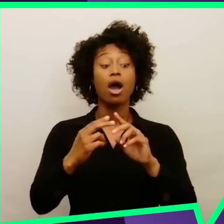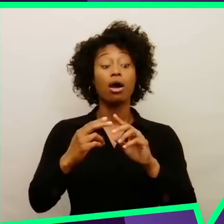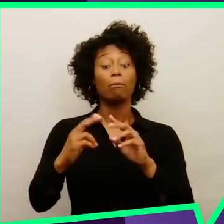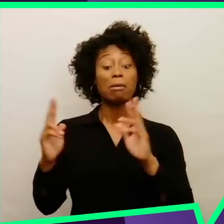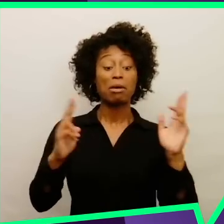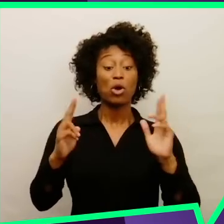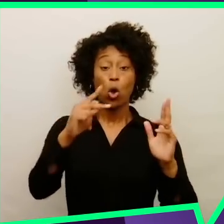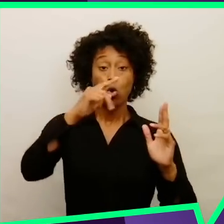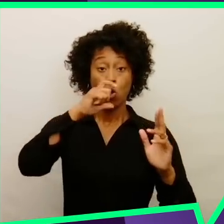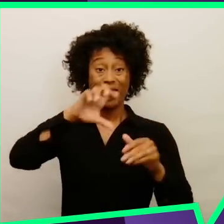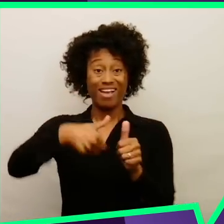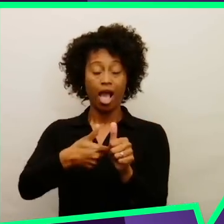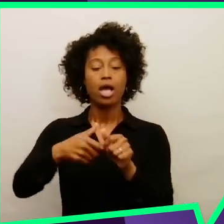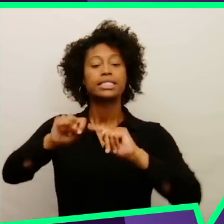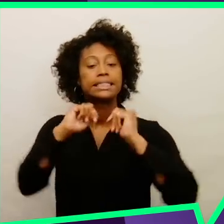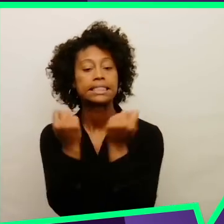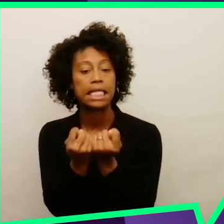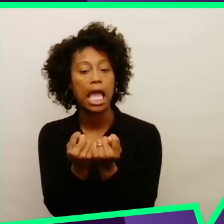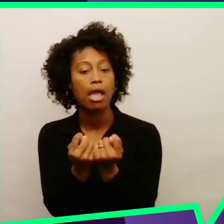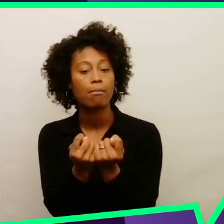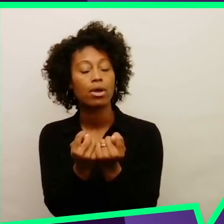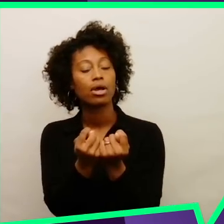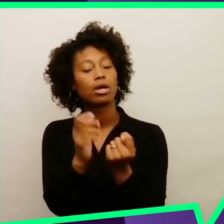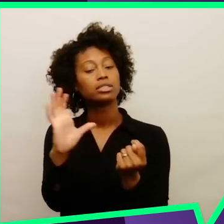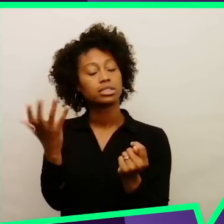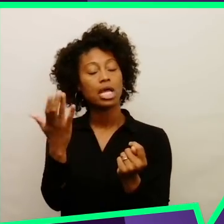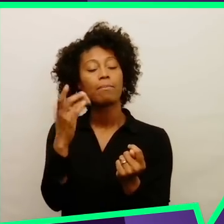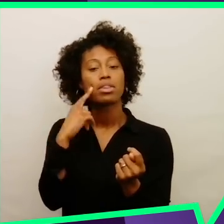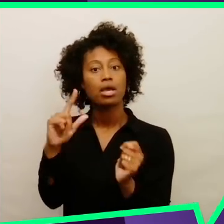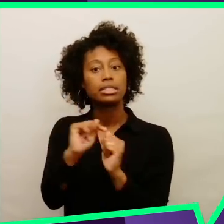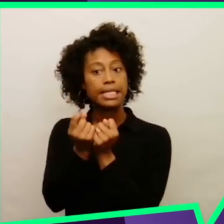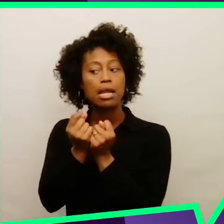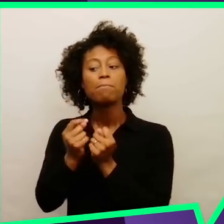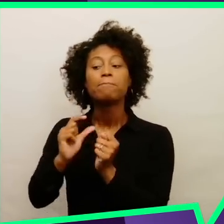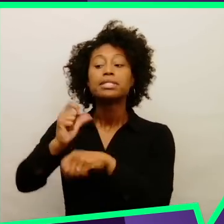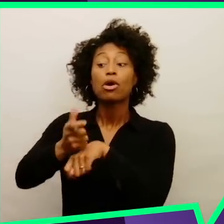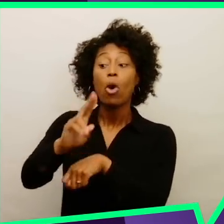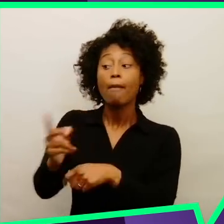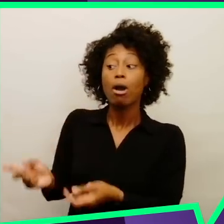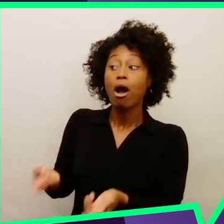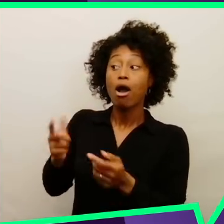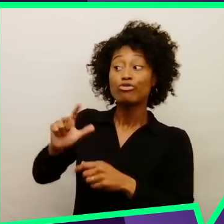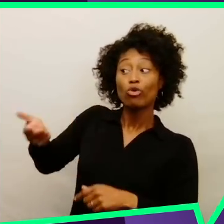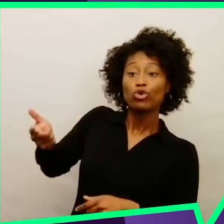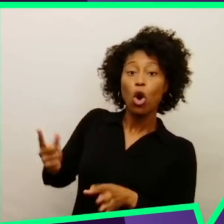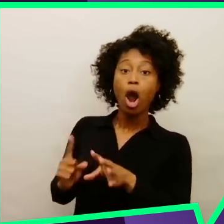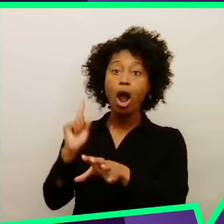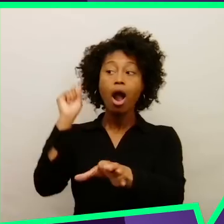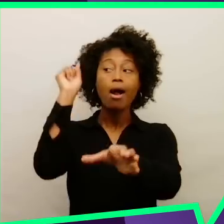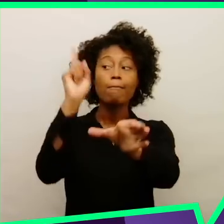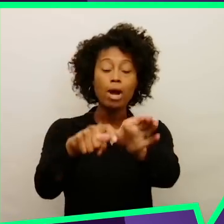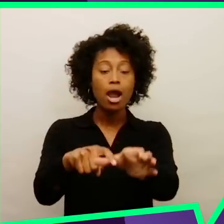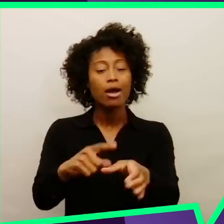You see a lot of one person setting up the other to take the shot. I'm pretty sure that they're talking with each other.